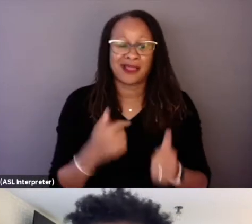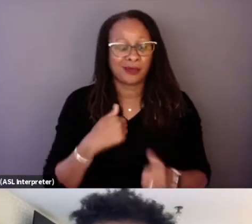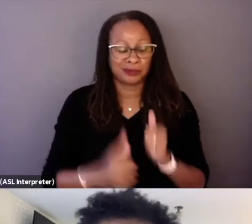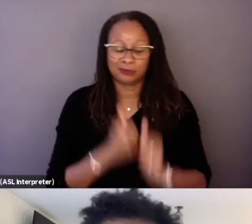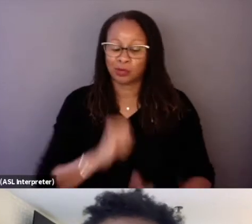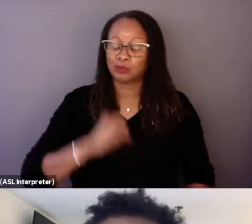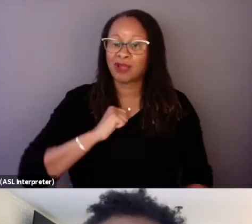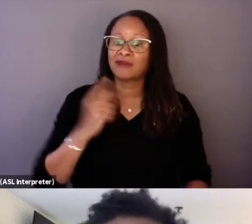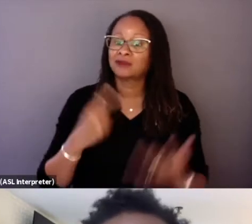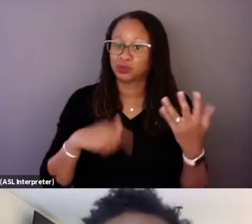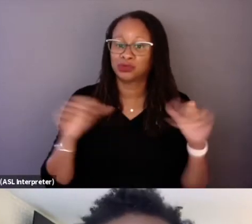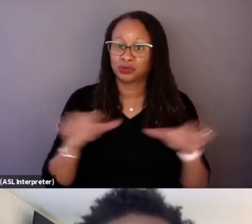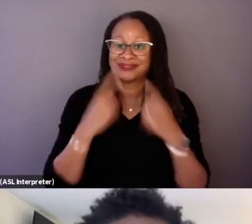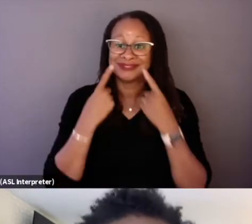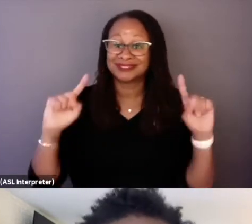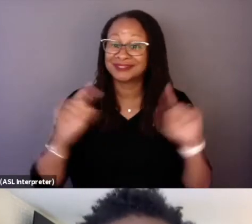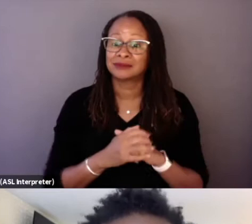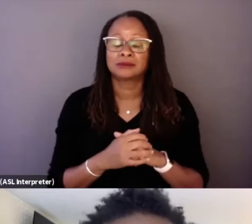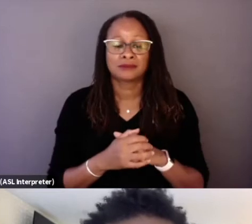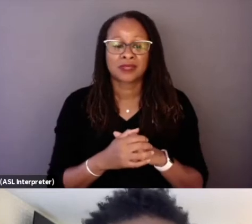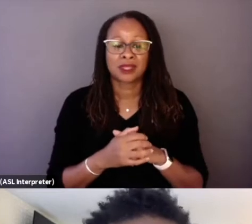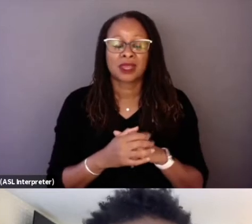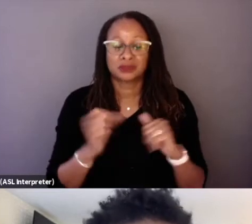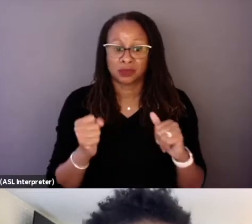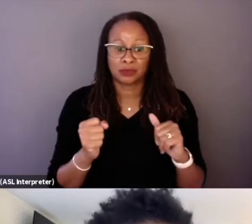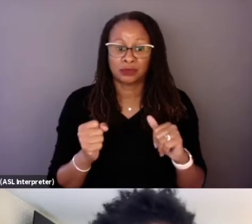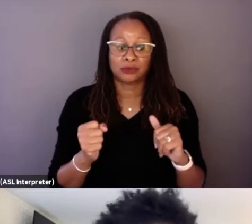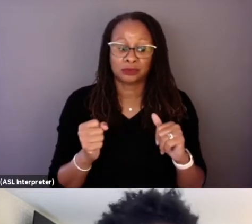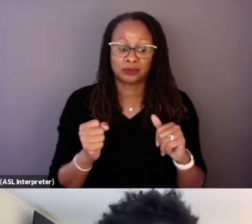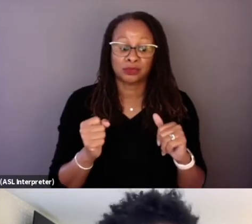because we were able to come out with the film in September.